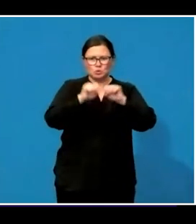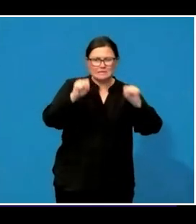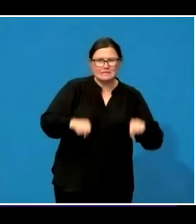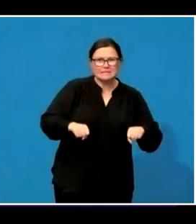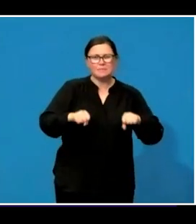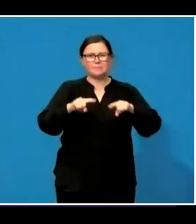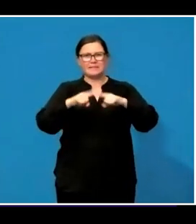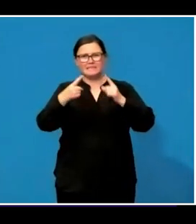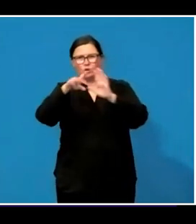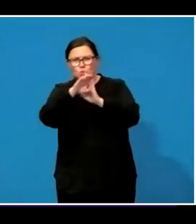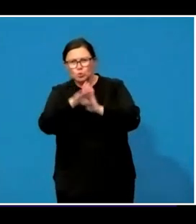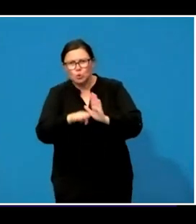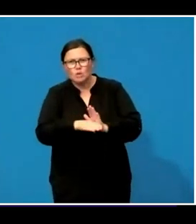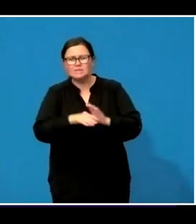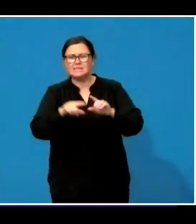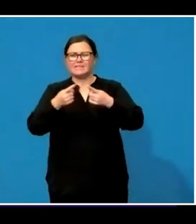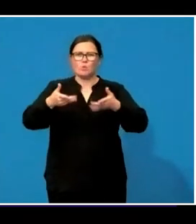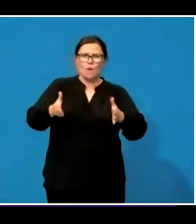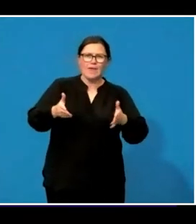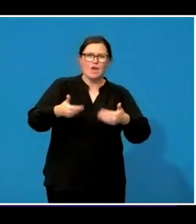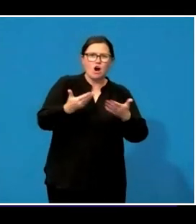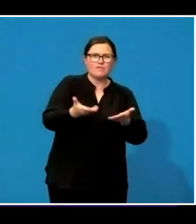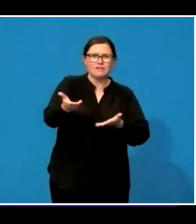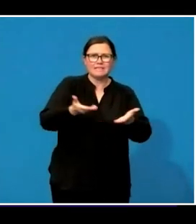different way of offering services, and that wasn't extended by the agency.